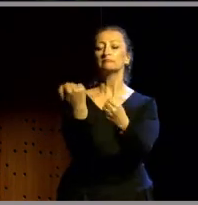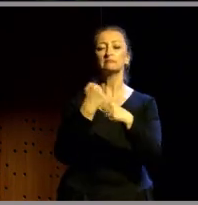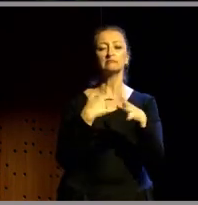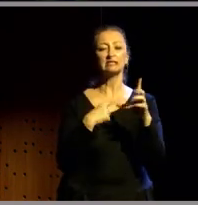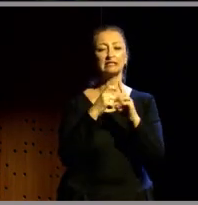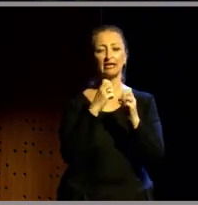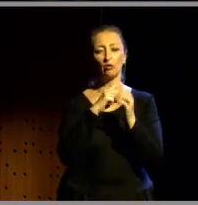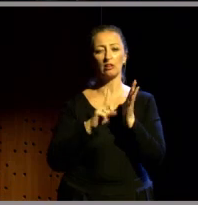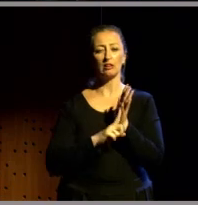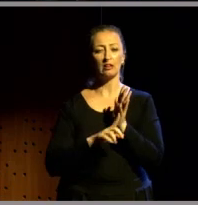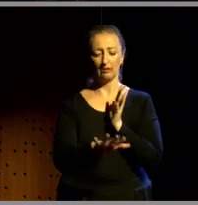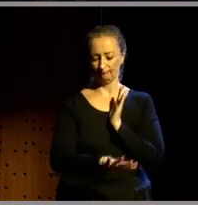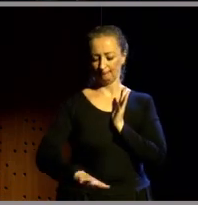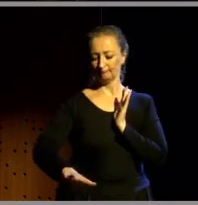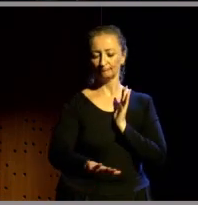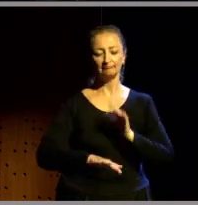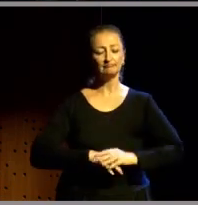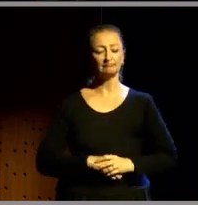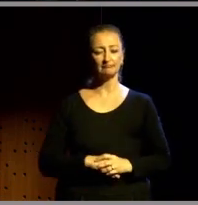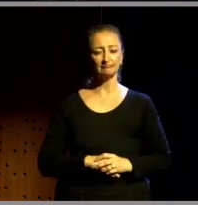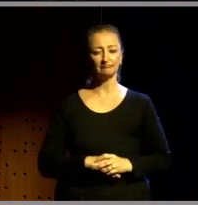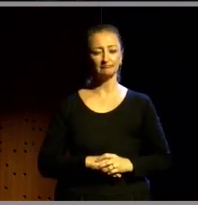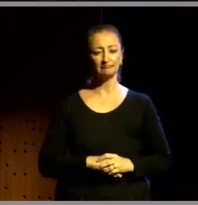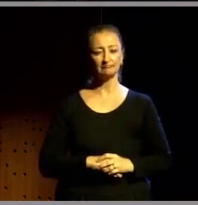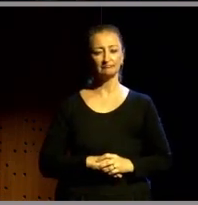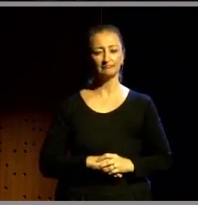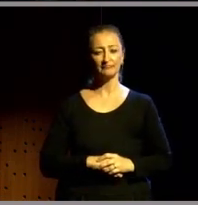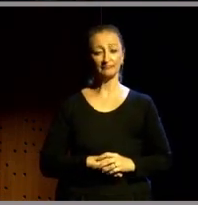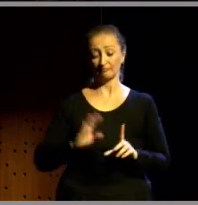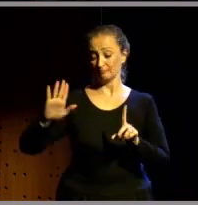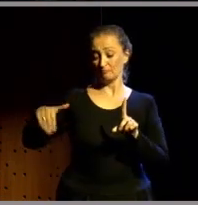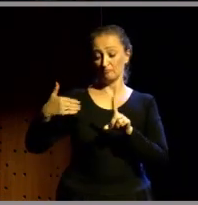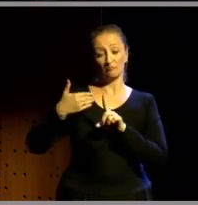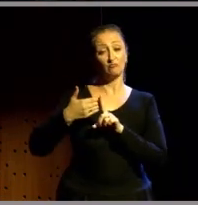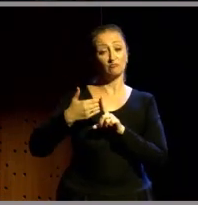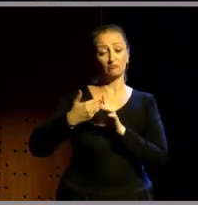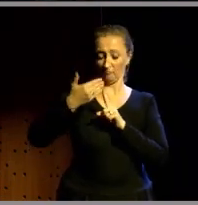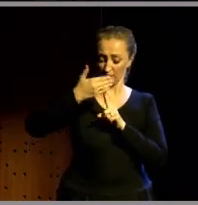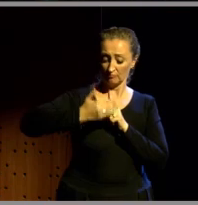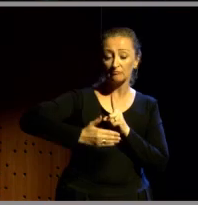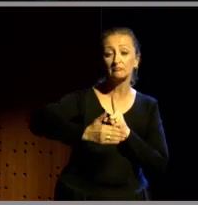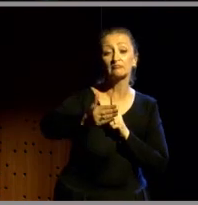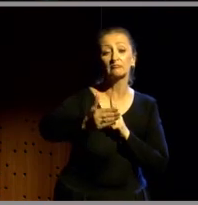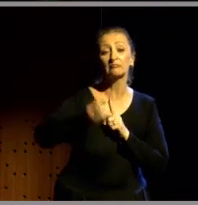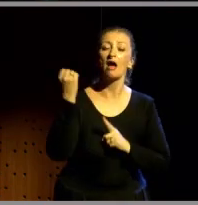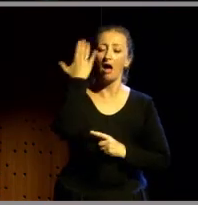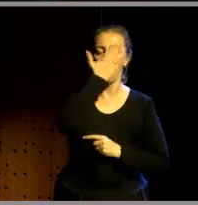And as I've mentioned many times before, was, is and always will be Aboriginal